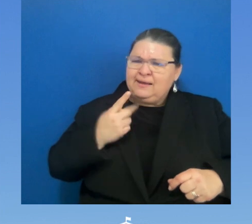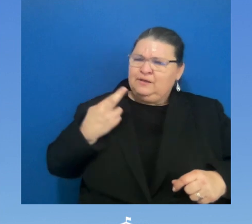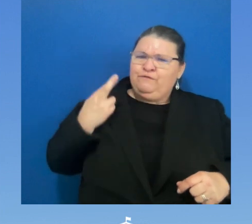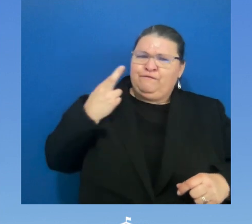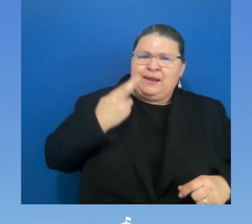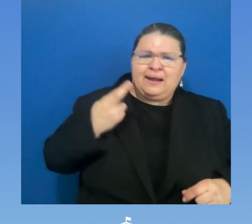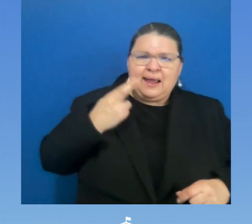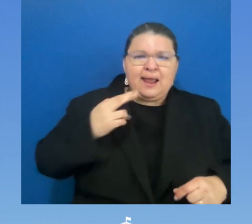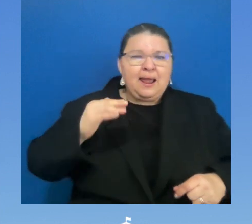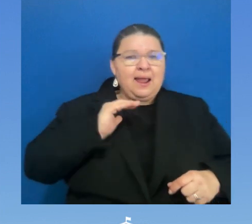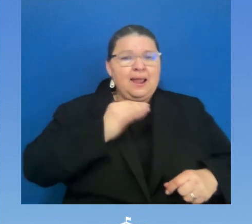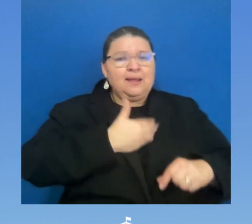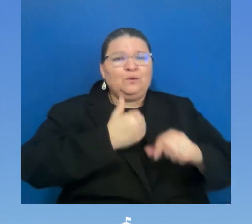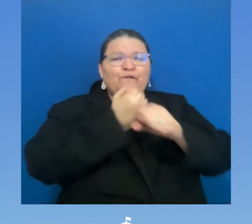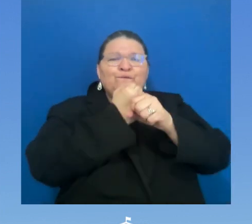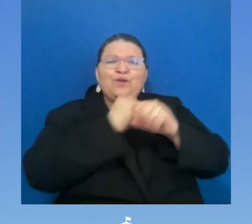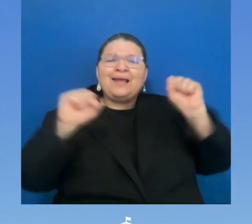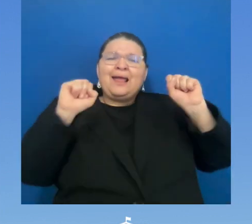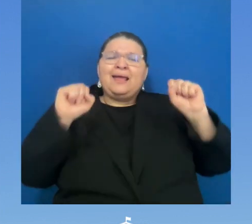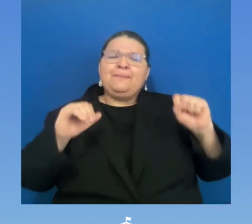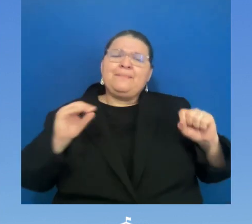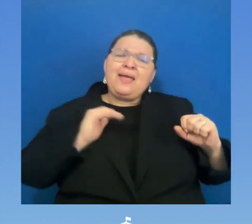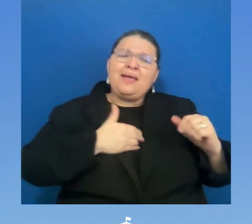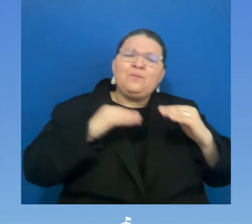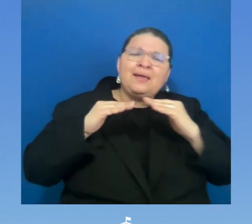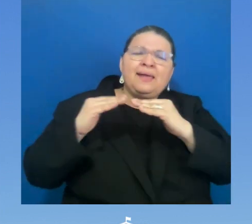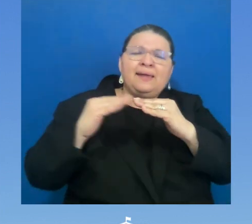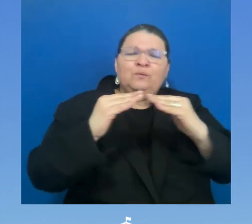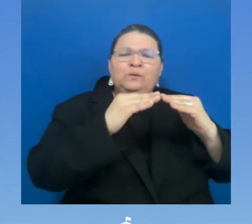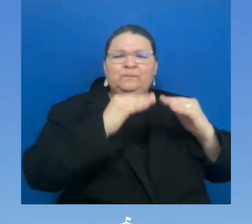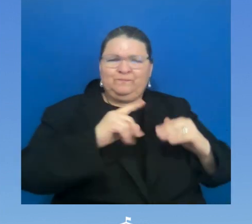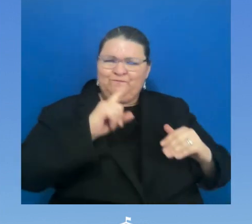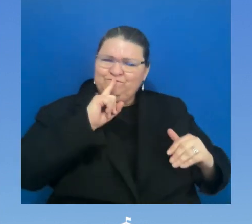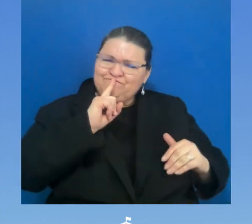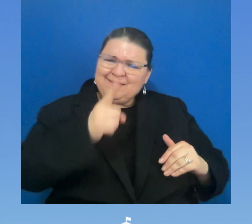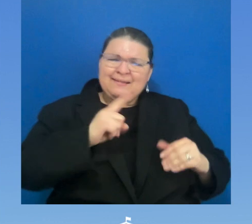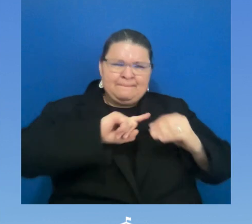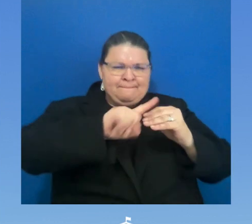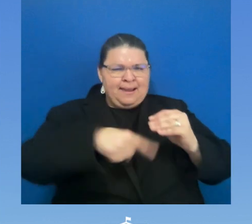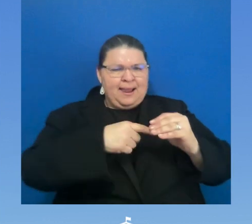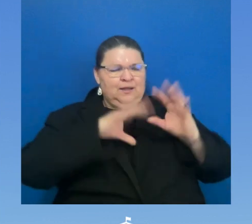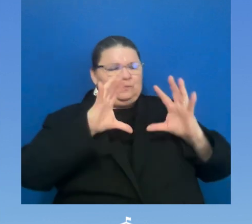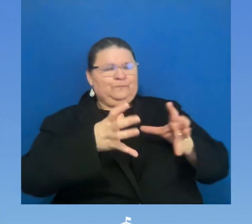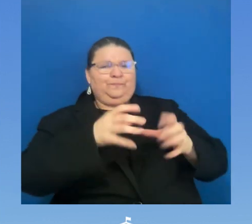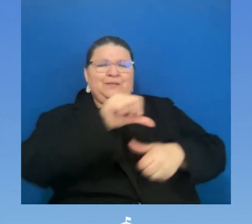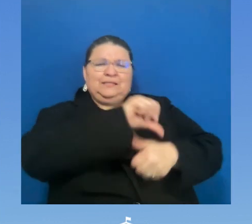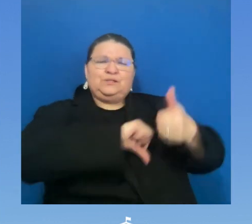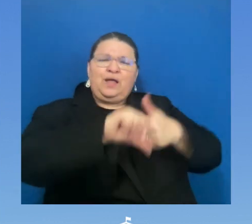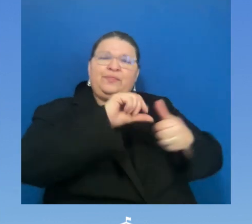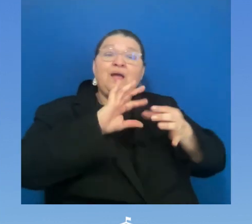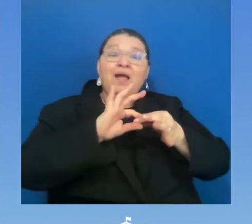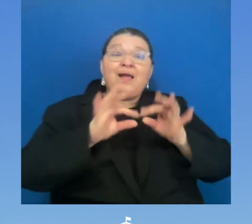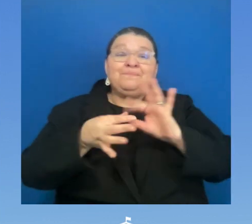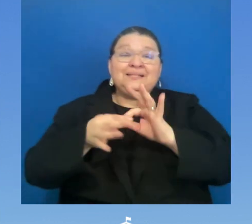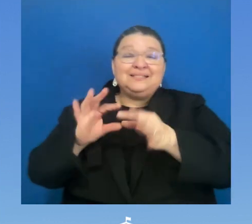is tied up in each other in the moment, but also generationally. I mean, you're seeing on the stage right now --